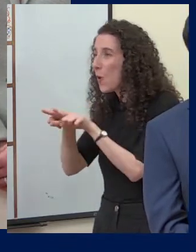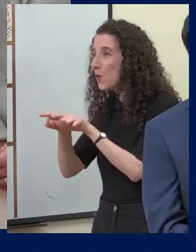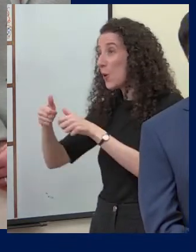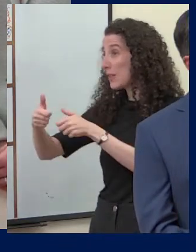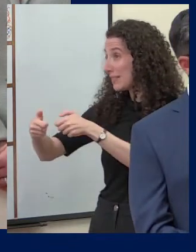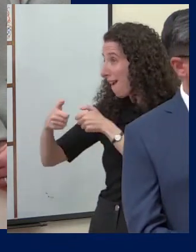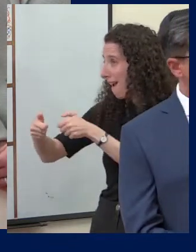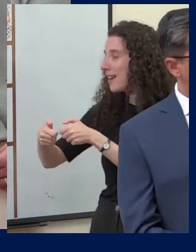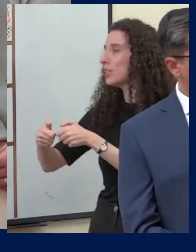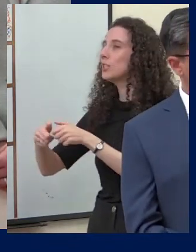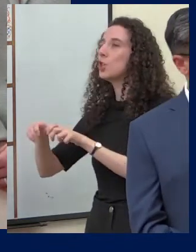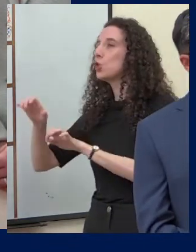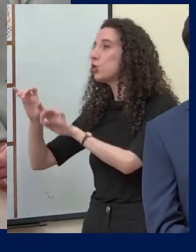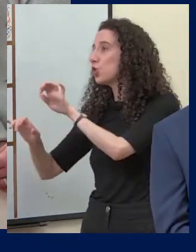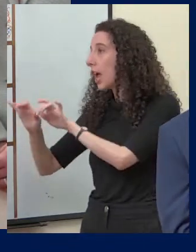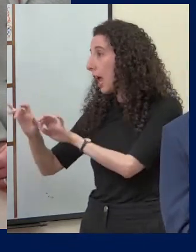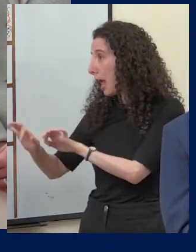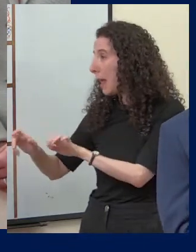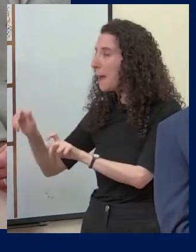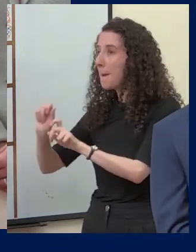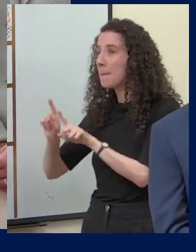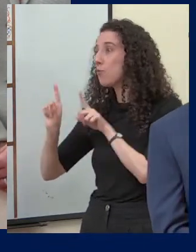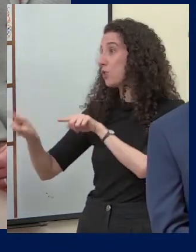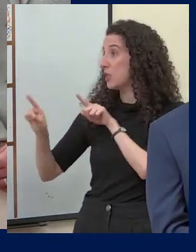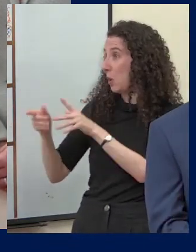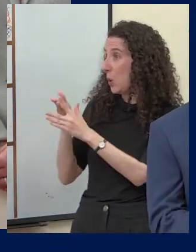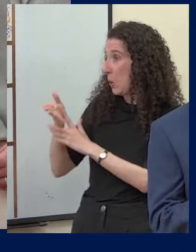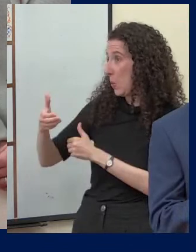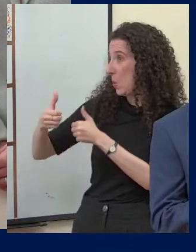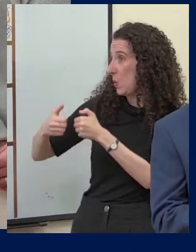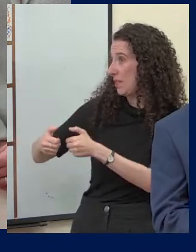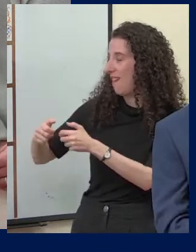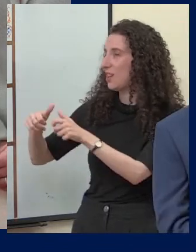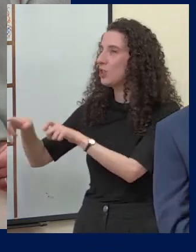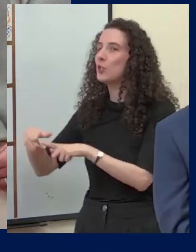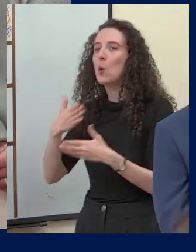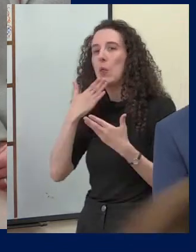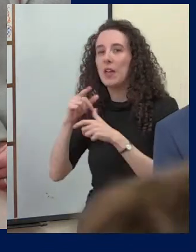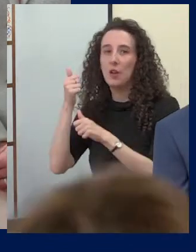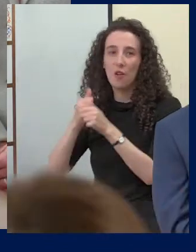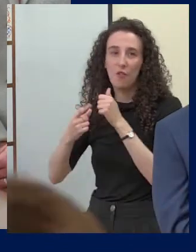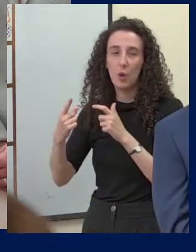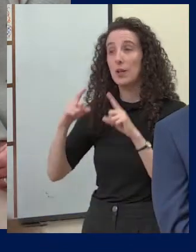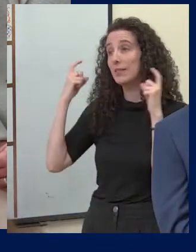Again, thank you everyone who is celebrating this one-year milestone with us today and